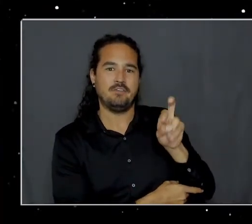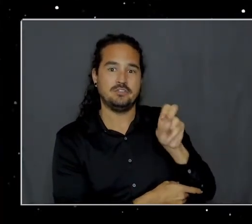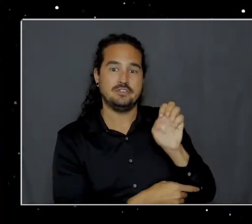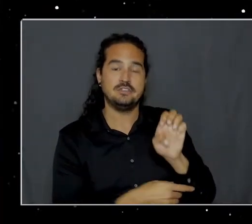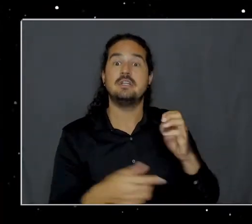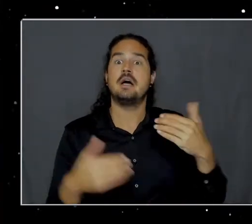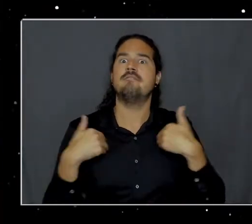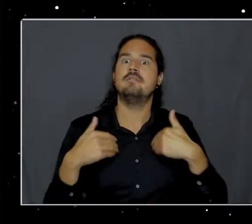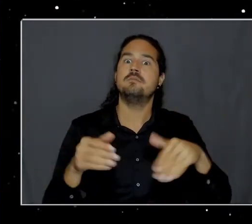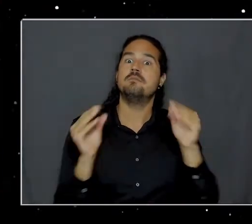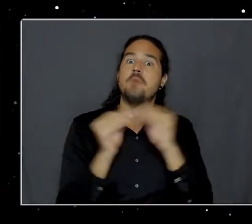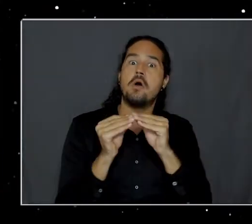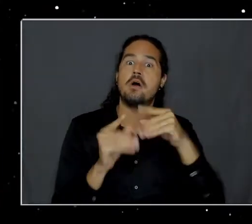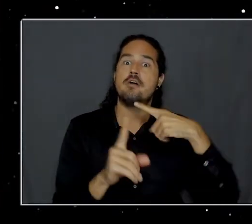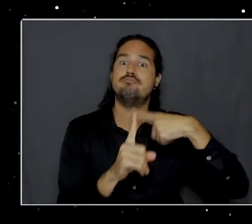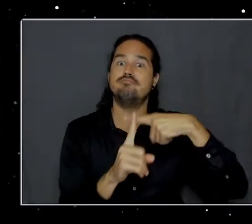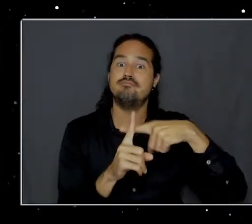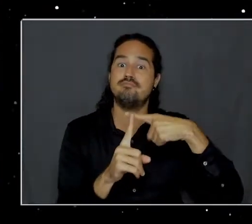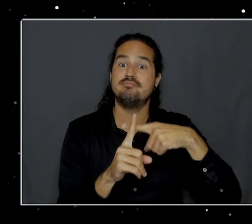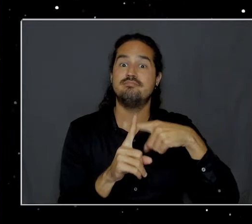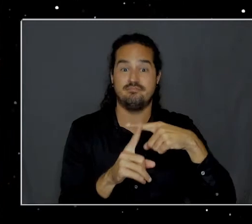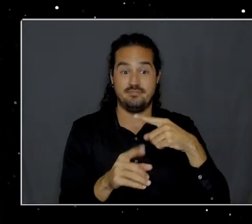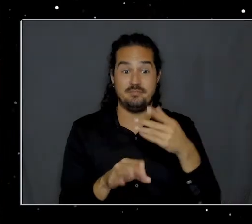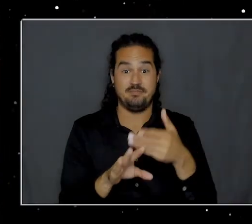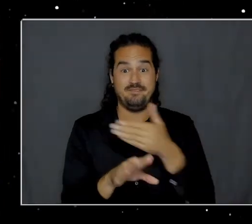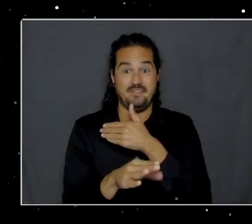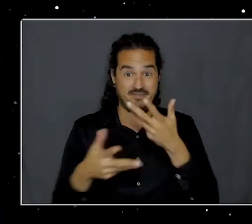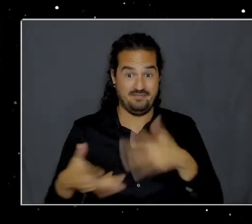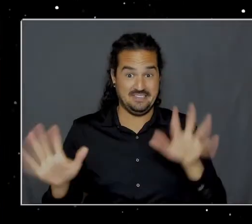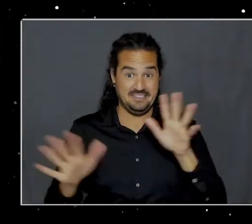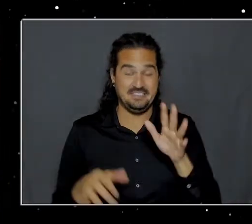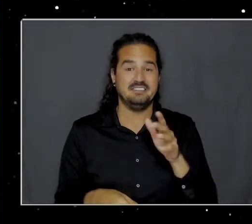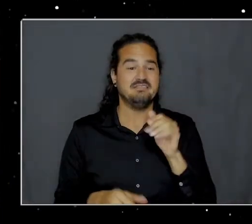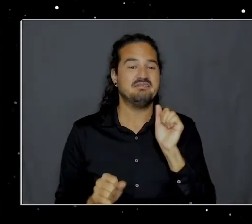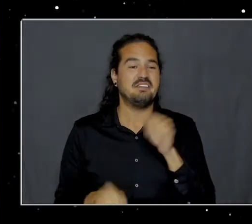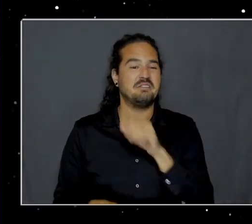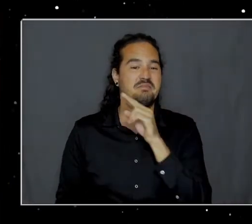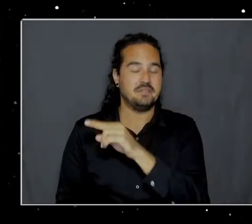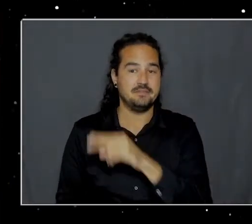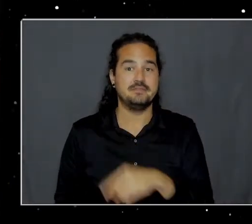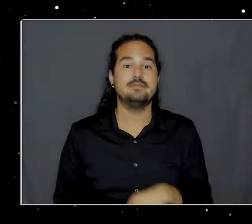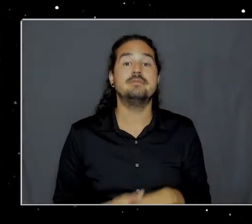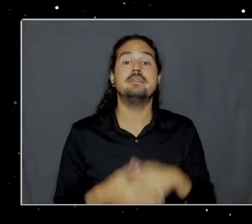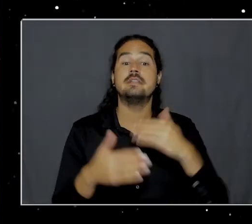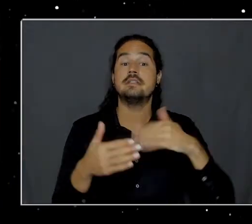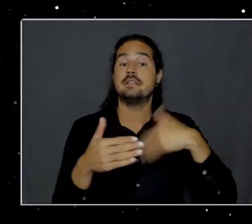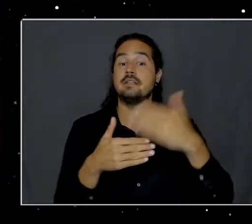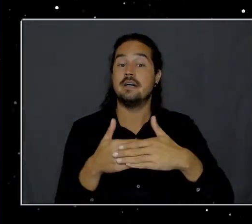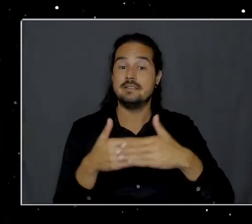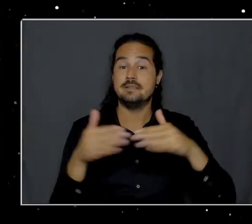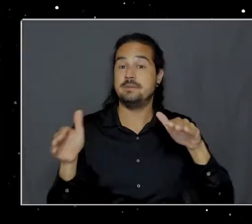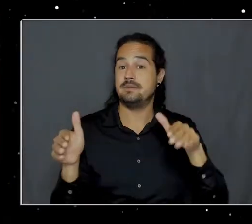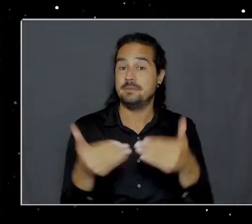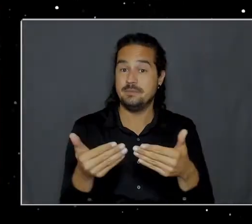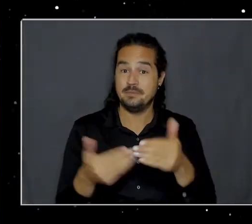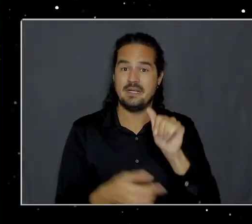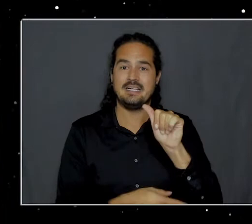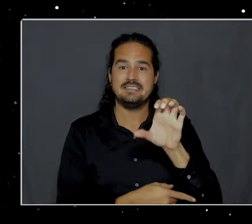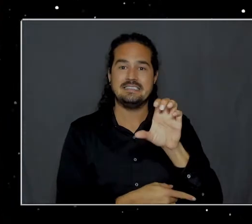JEANNIE YANDEL: YES. THAT'S JUST SOMETHING TO DO AFTER THE EVENT TONIGHT IF YOU WANT TO KEEP THE GOOD FEELING GOING, WATCH STEVEN UNIVERSE. OKAY. BUT WE HAVE MORE GOOD FEELING BEFORE STEVEN UNIVERSE, BEFORE ANYTHING ELSE, BECAUSE NOW WE